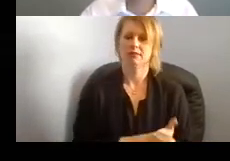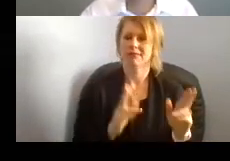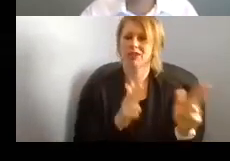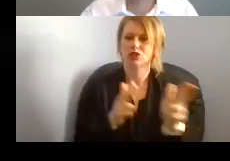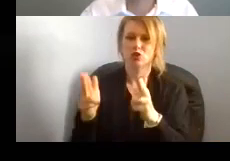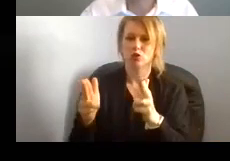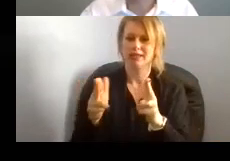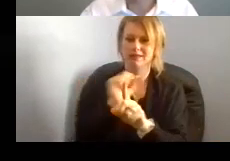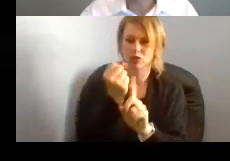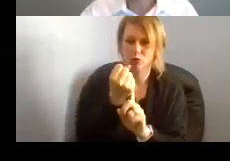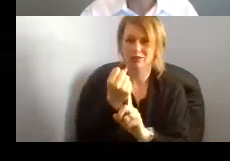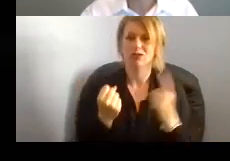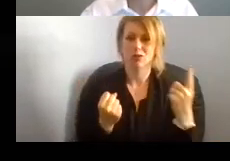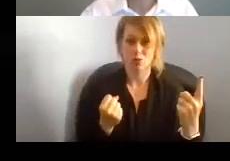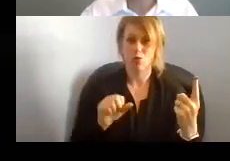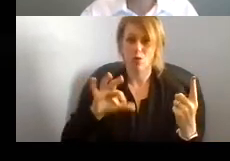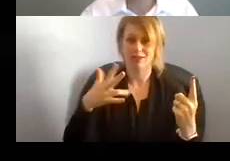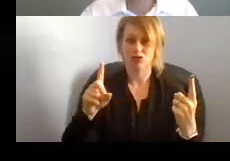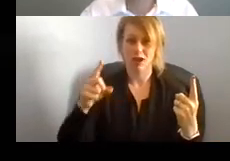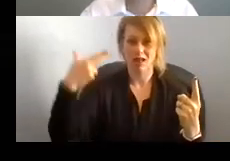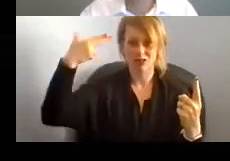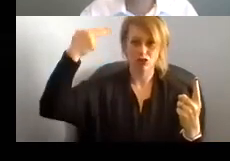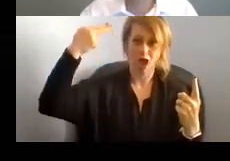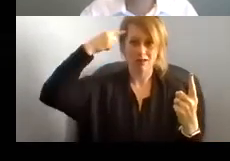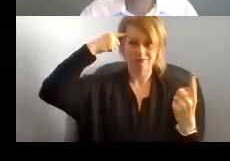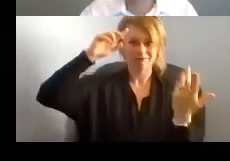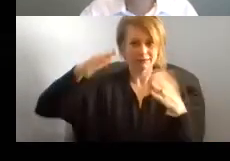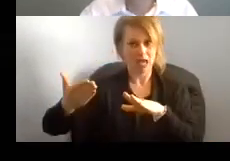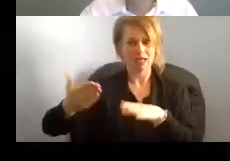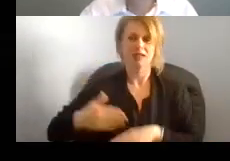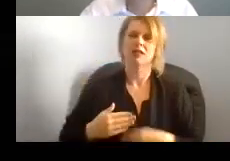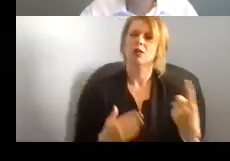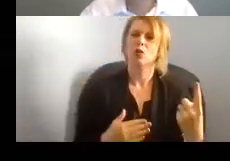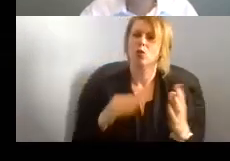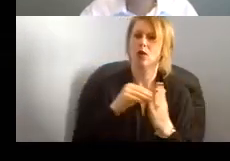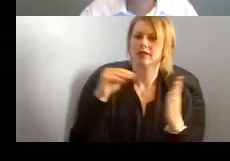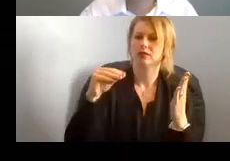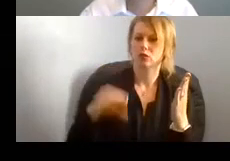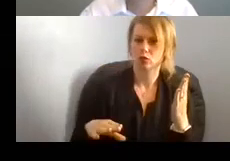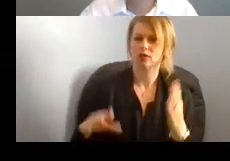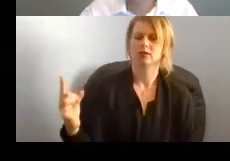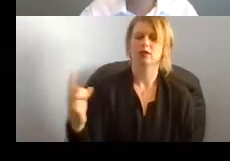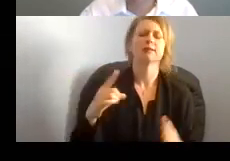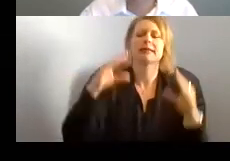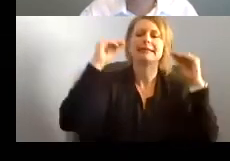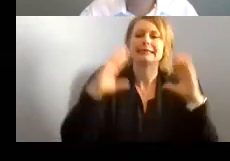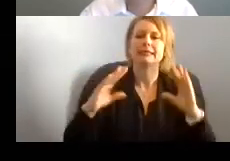And one of the teachers came up afterwards, and he said, you know, normally, the book I would teach now is Of Mice and Men.